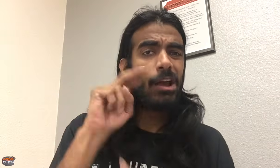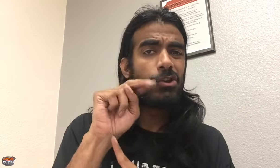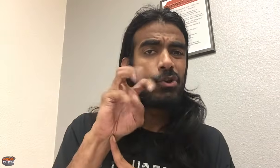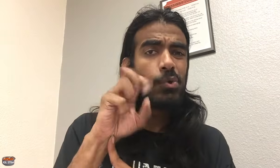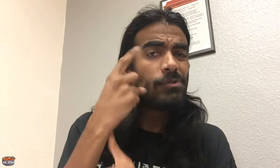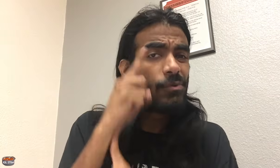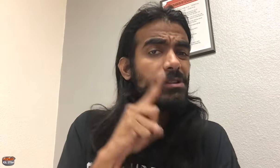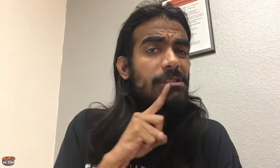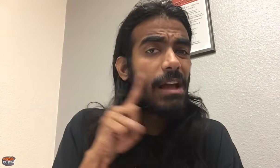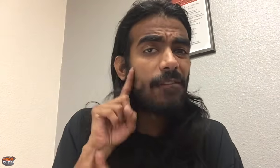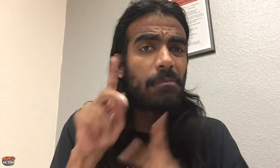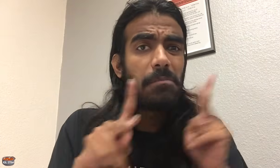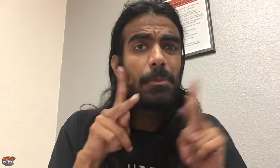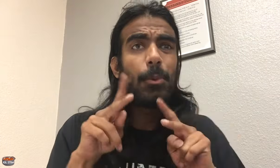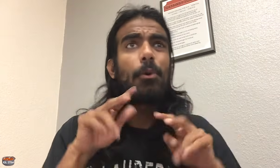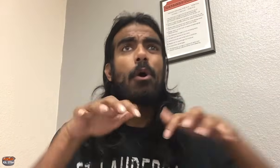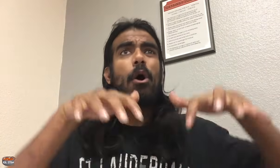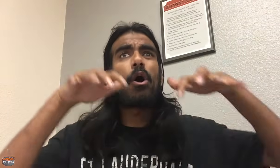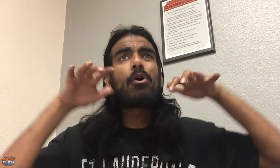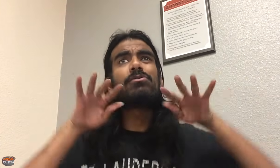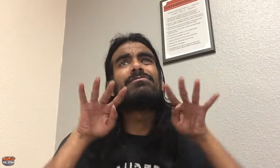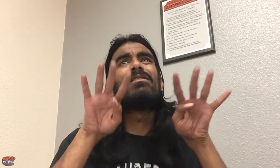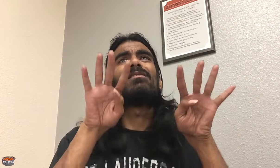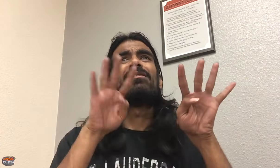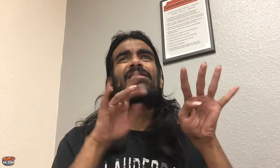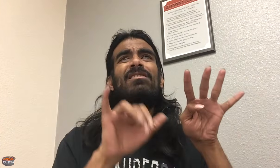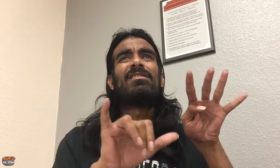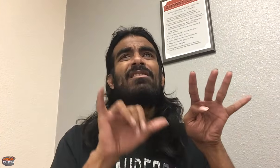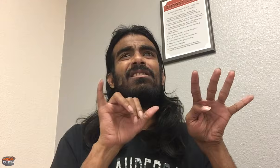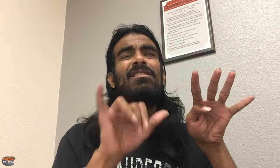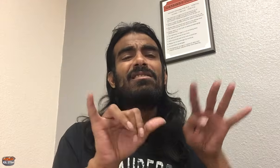it was unfortunate it was not a great time for Deaf people